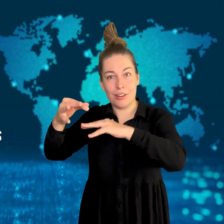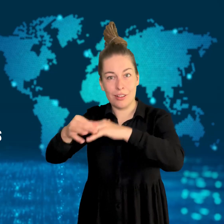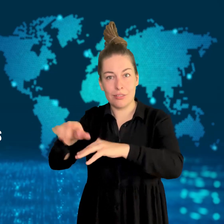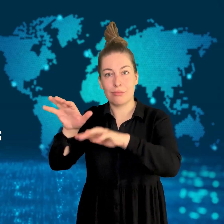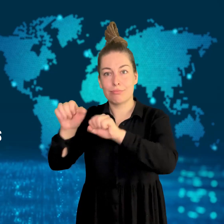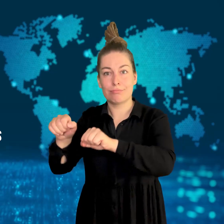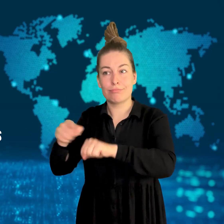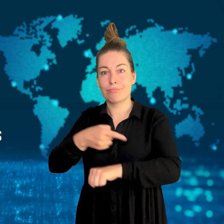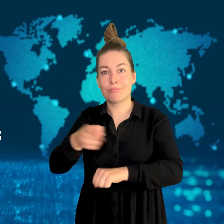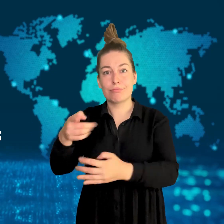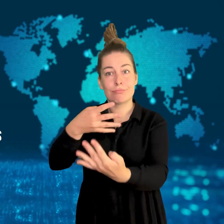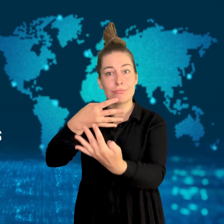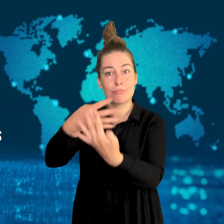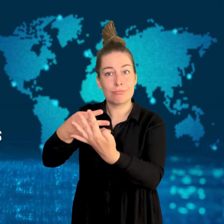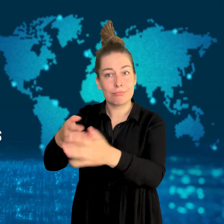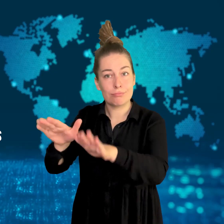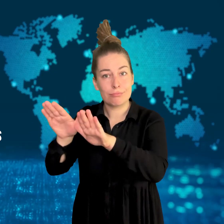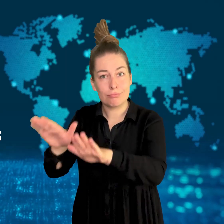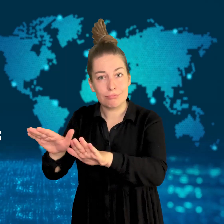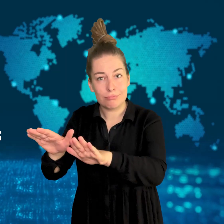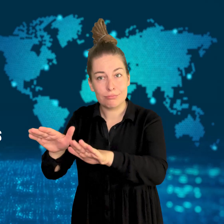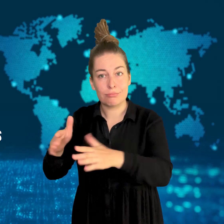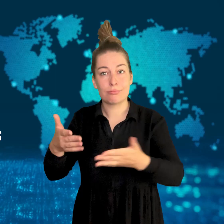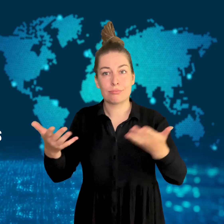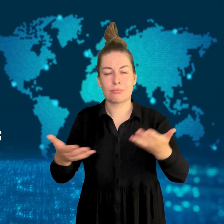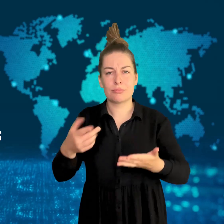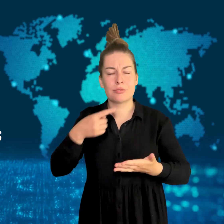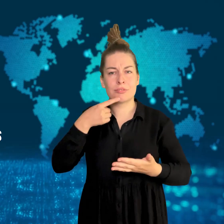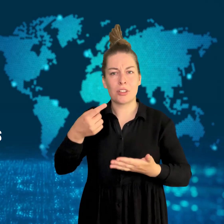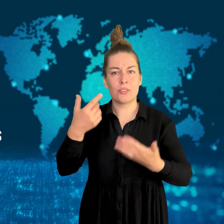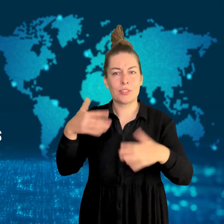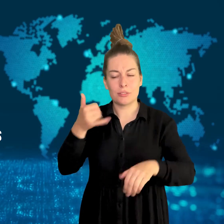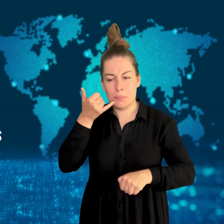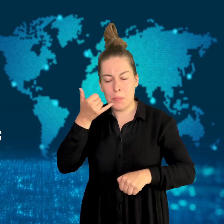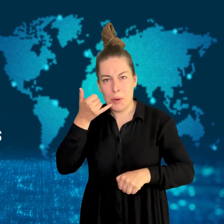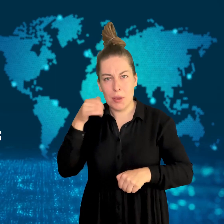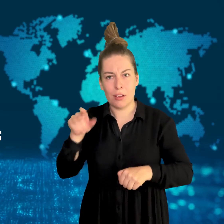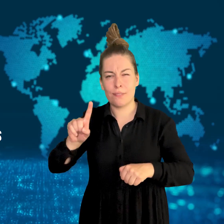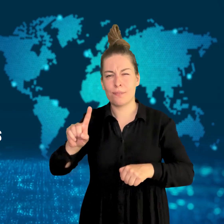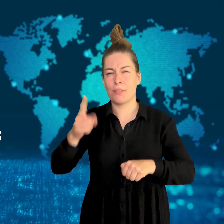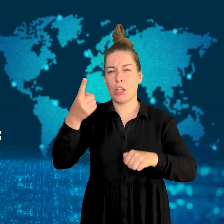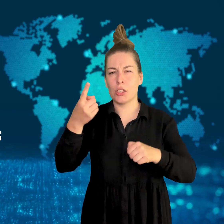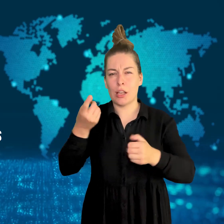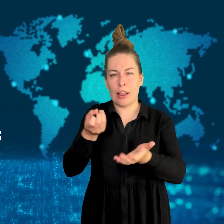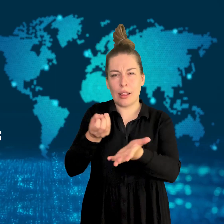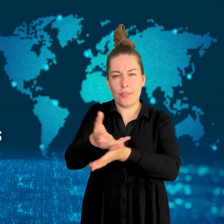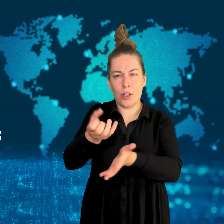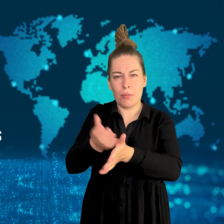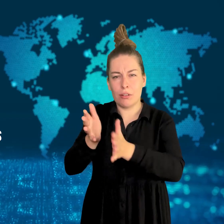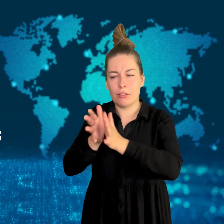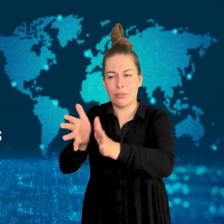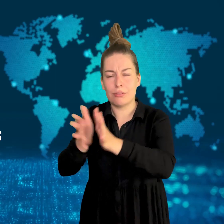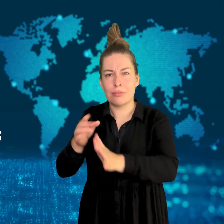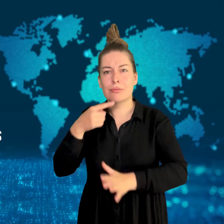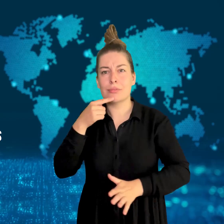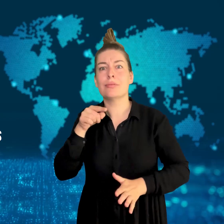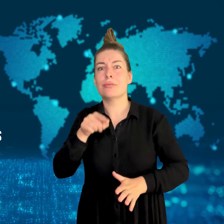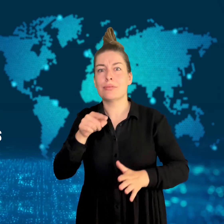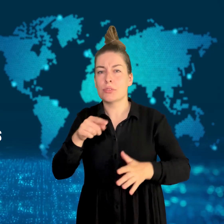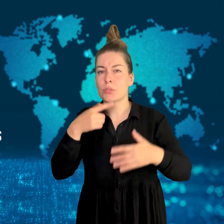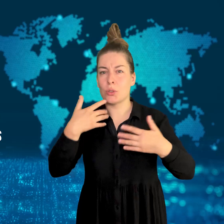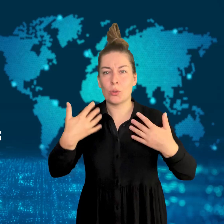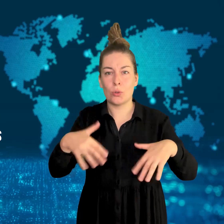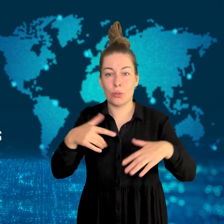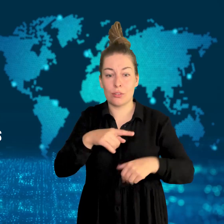She was taken to the hospital, and her husband was taken into custody.